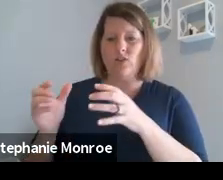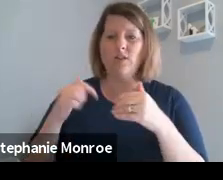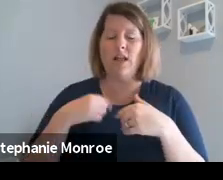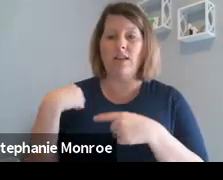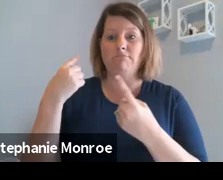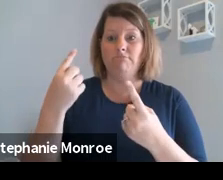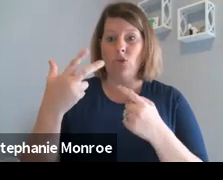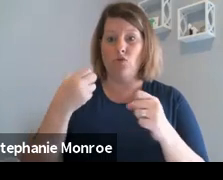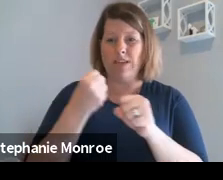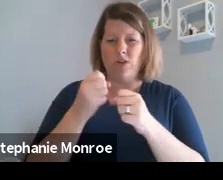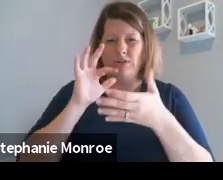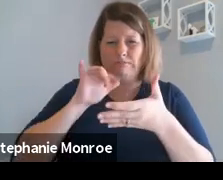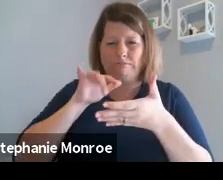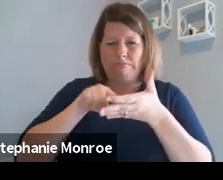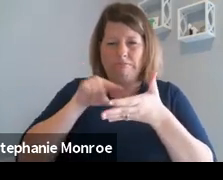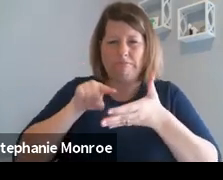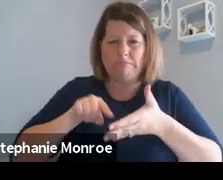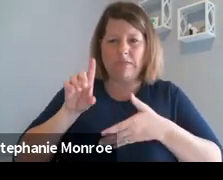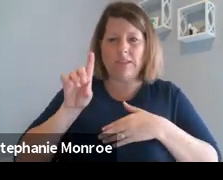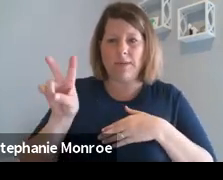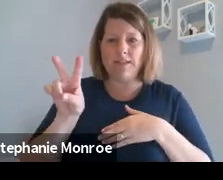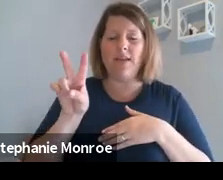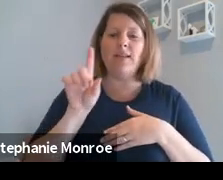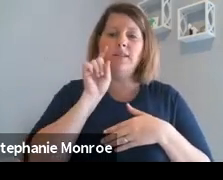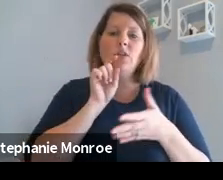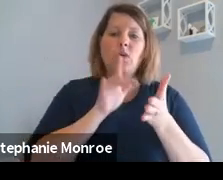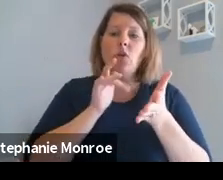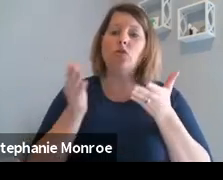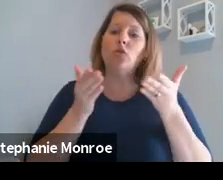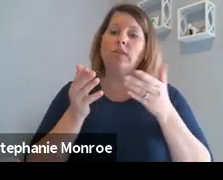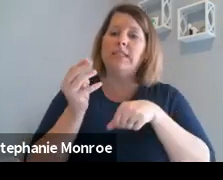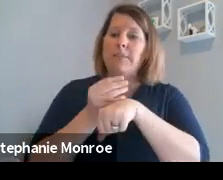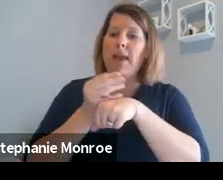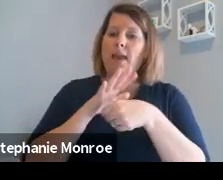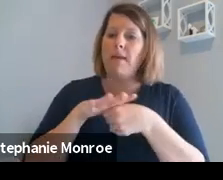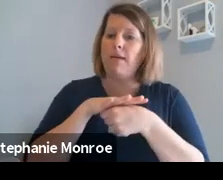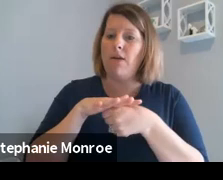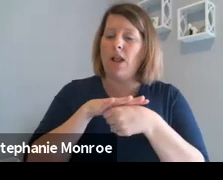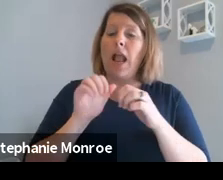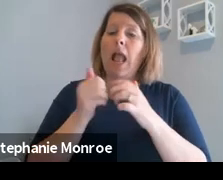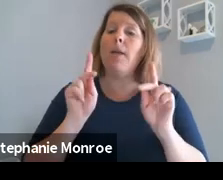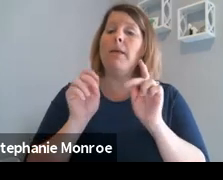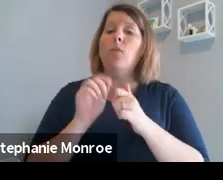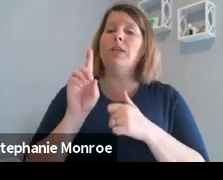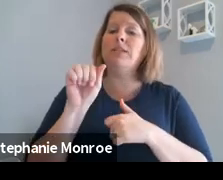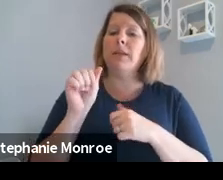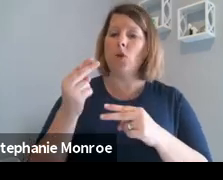studying domestic violence and sexual assault services in Miami Dade County and how persons with disability are utilizing these services.